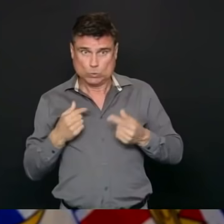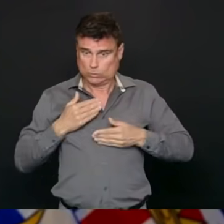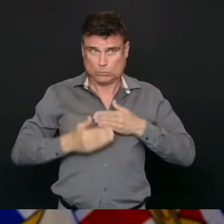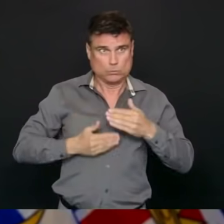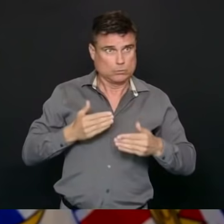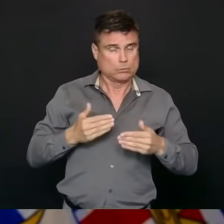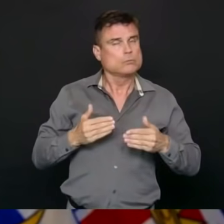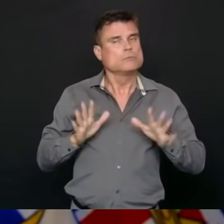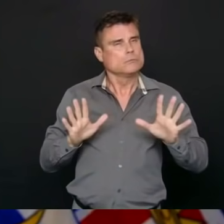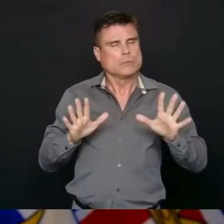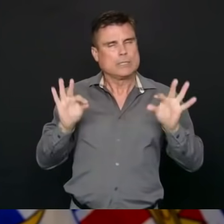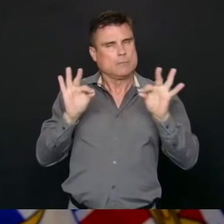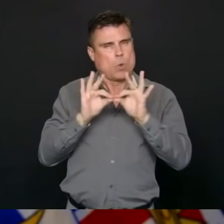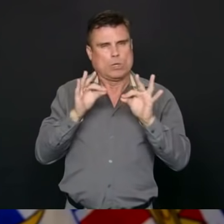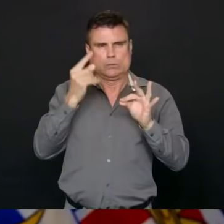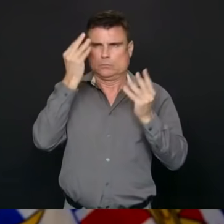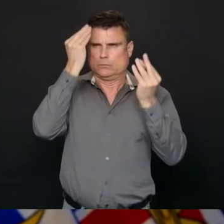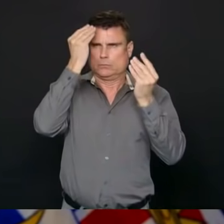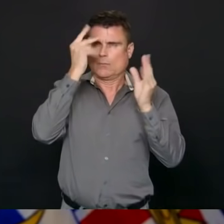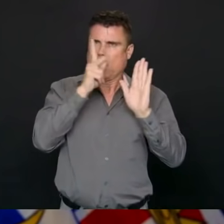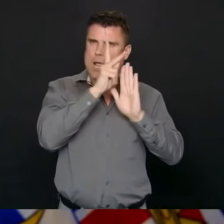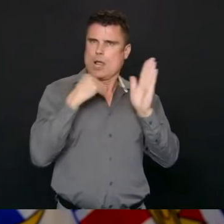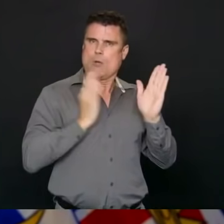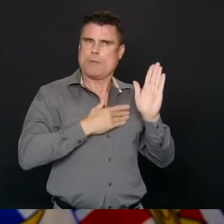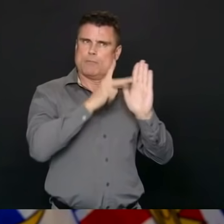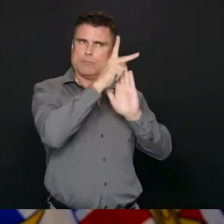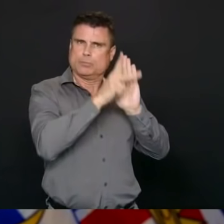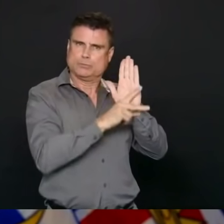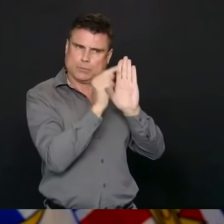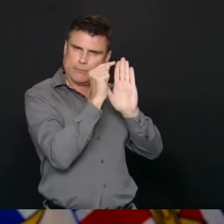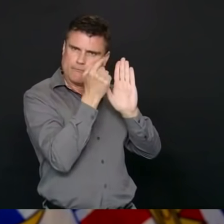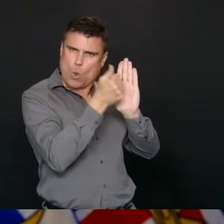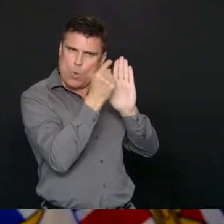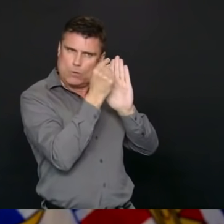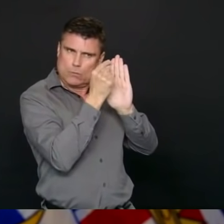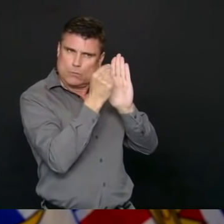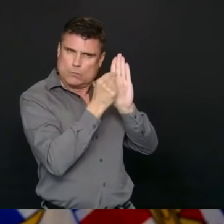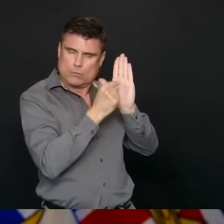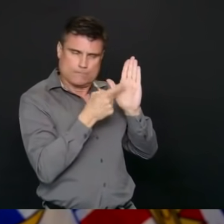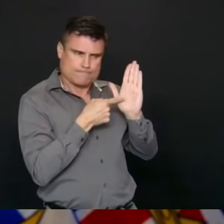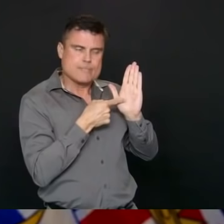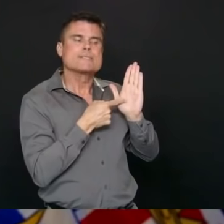and guide our own actions moving forward.